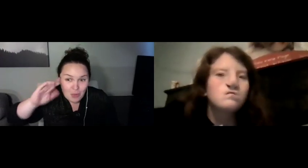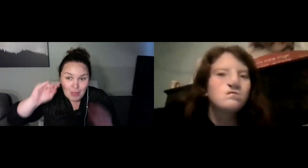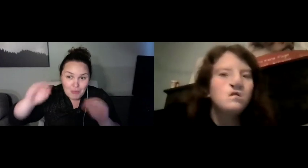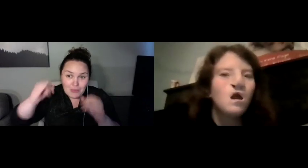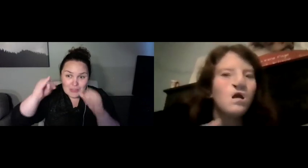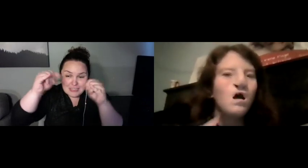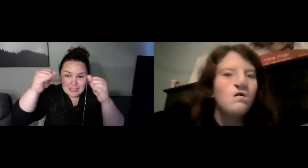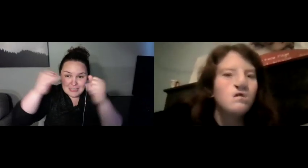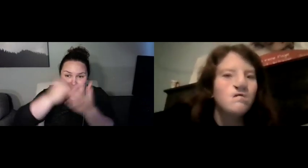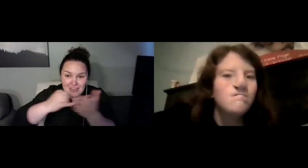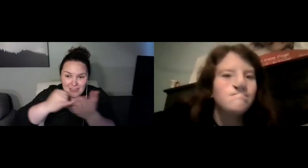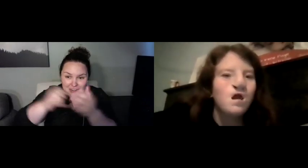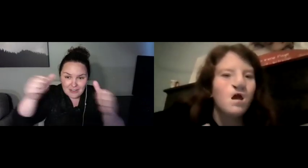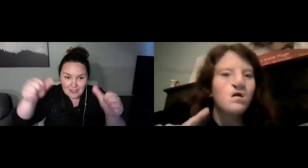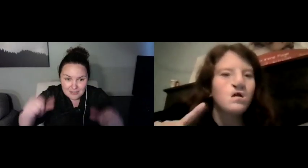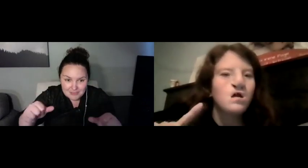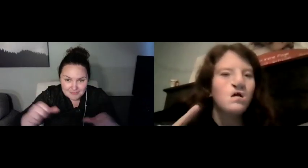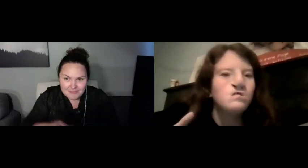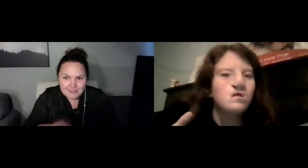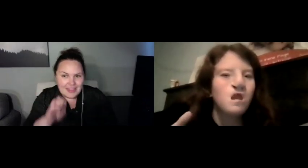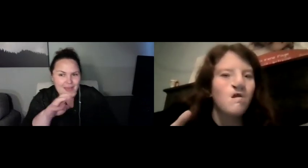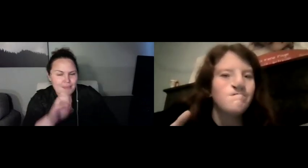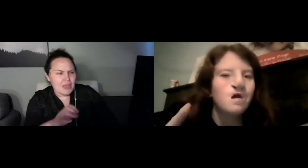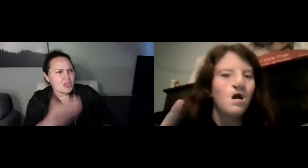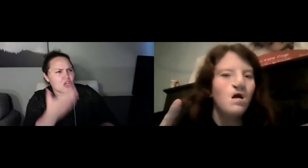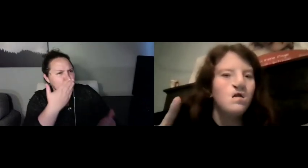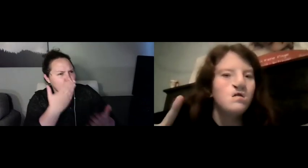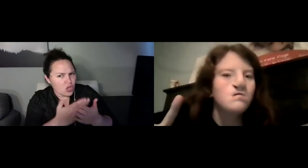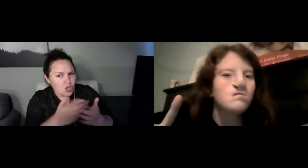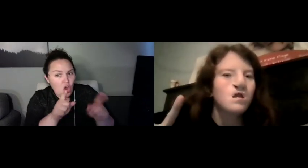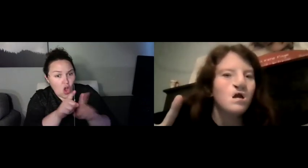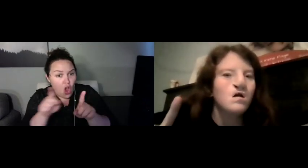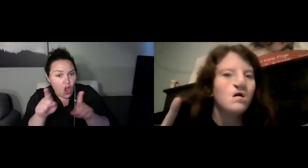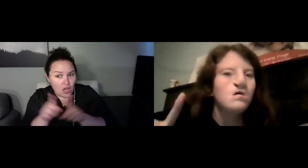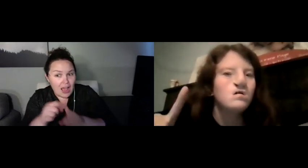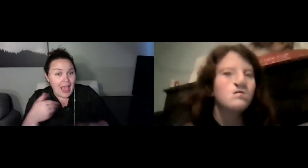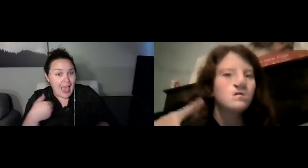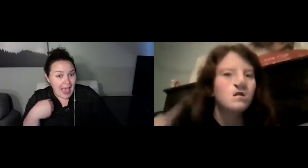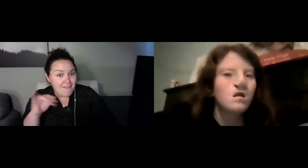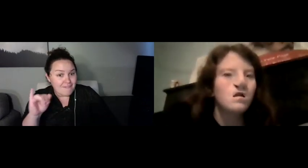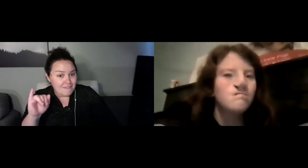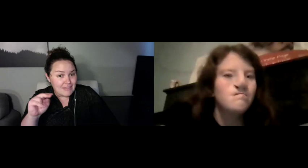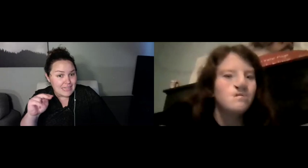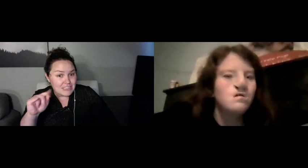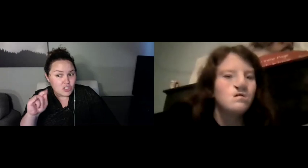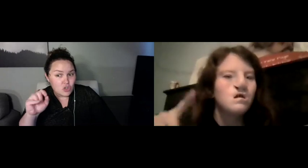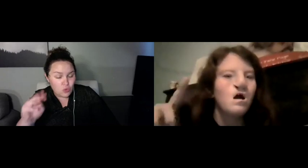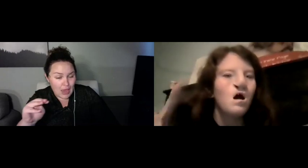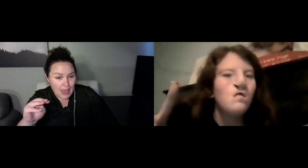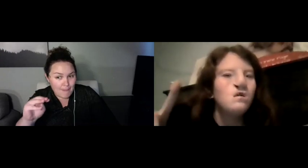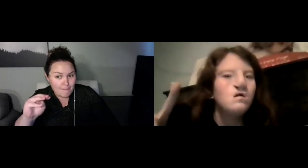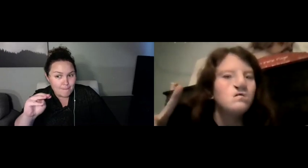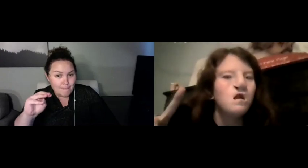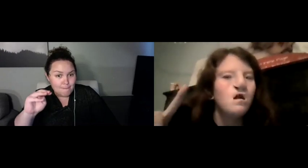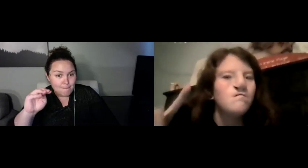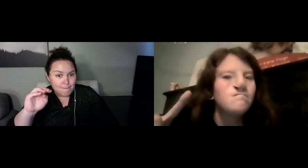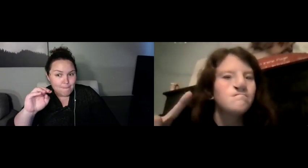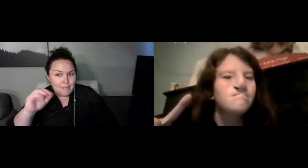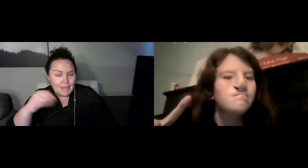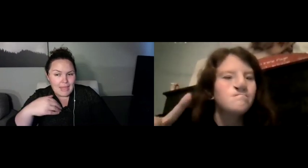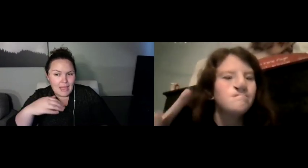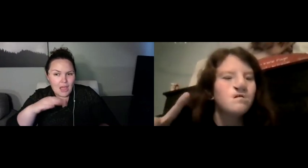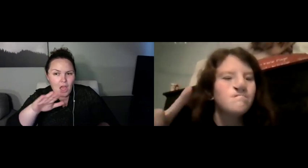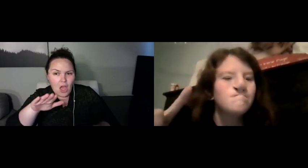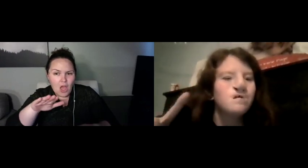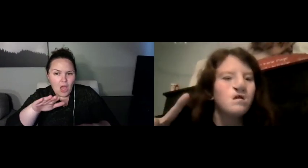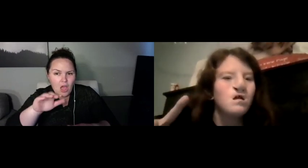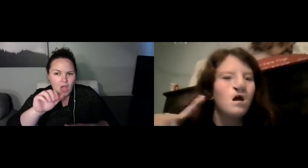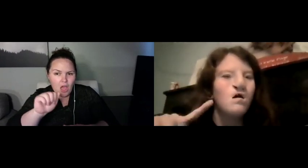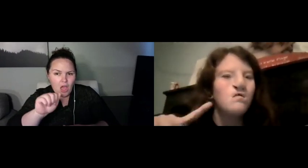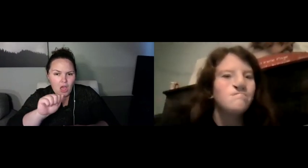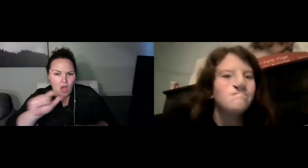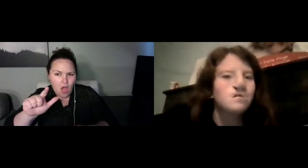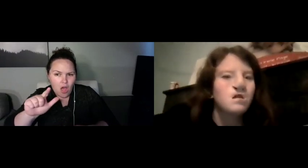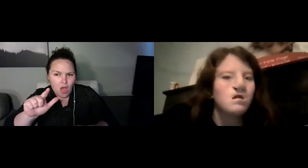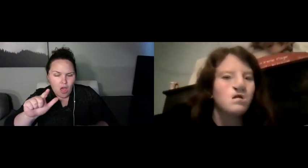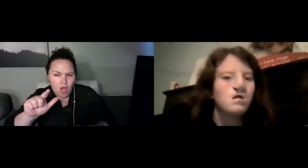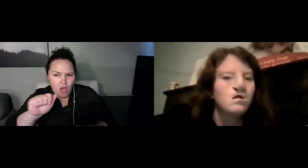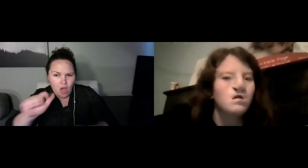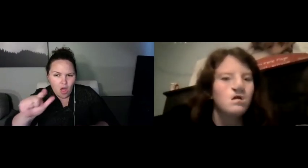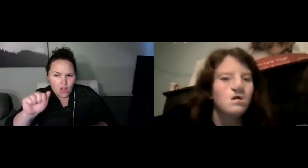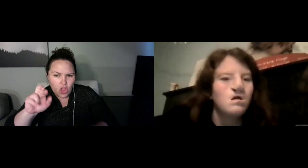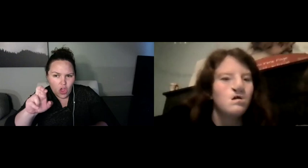Eme: Great, I also have an art account on Instagram, get out your phone. allart_2020, all lower case.